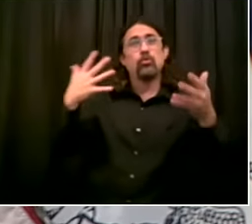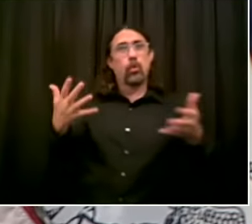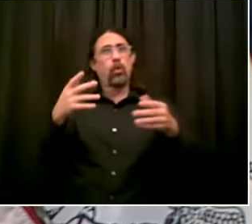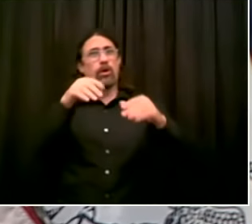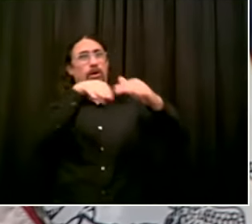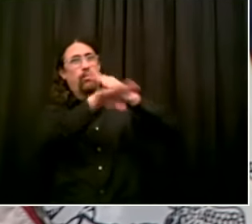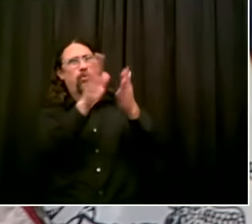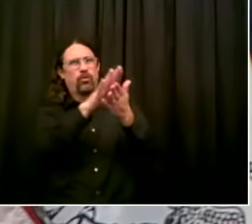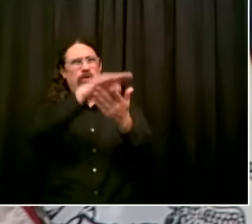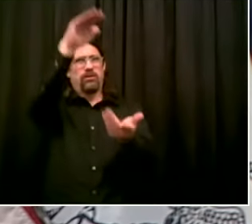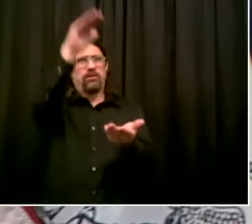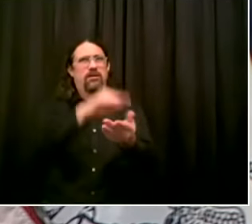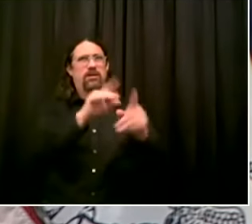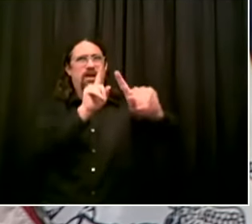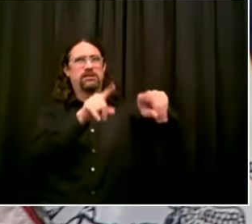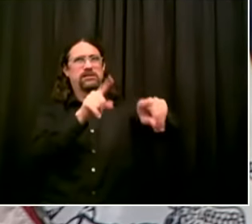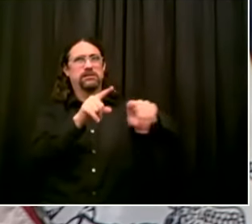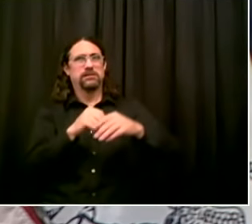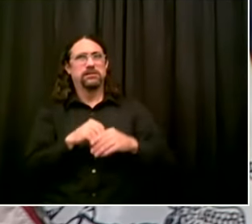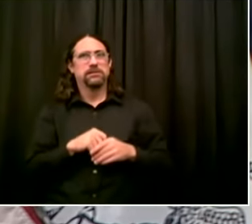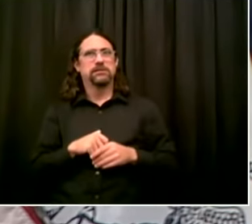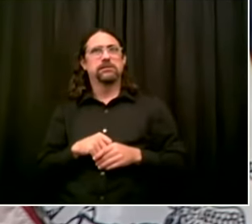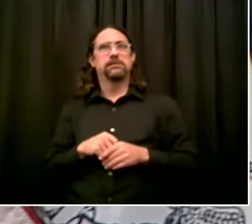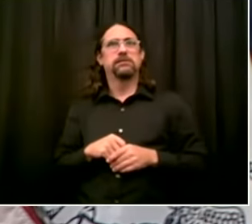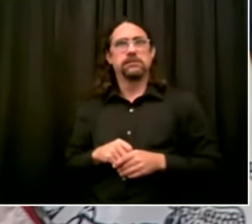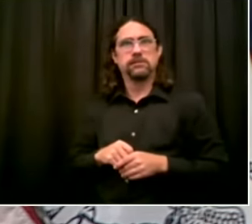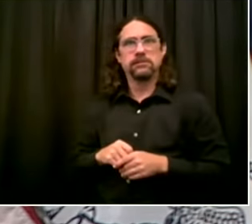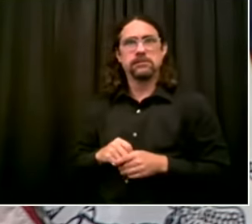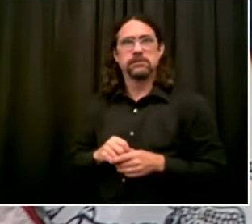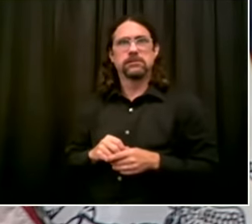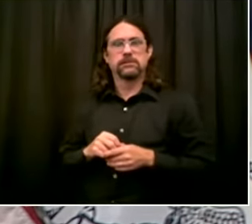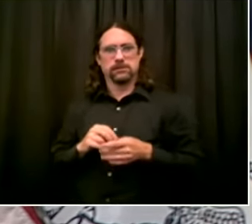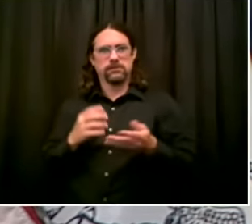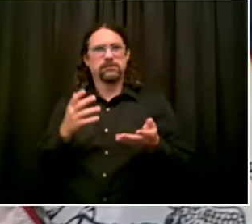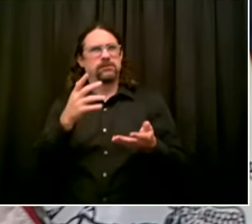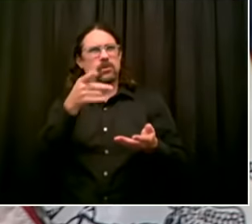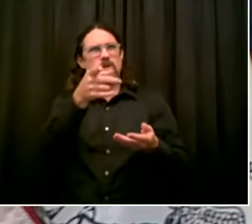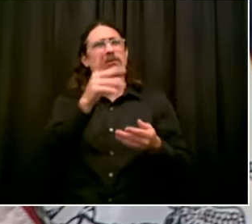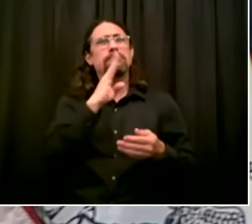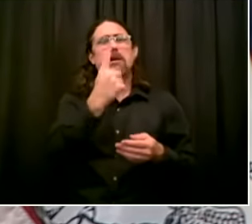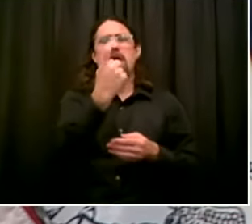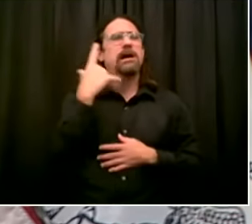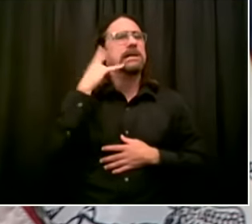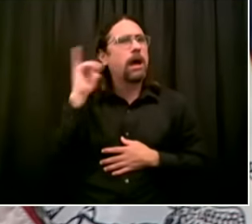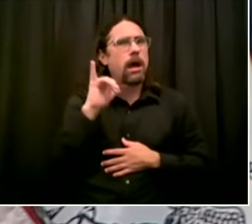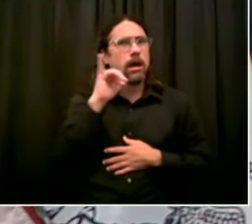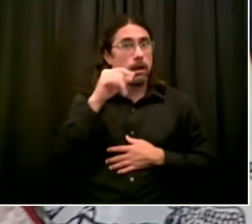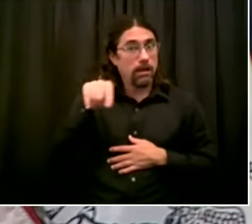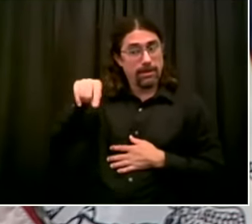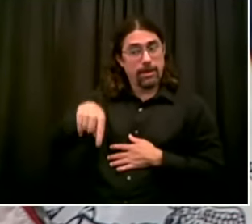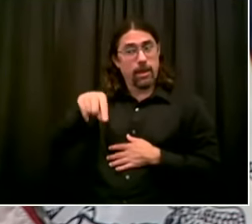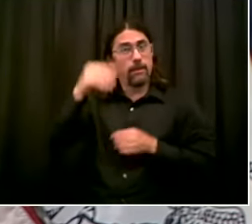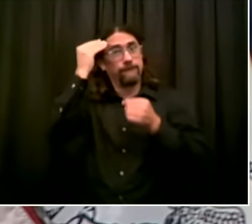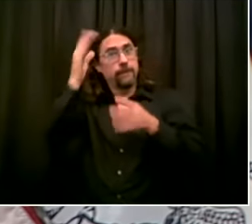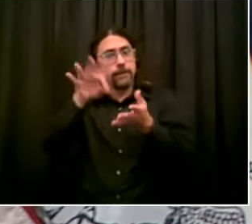THE RECORD STRAIGHT ON THIS. I HAVE SAID MORE TIME THAT I CAN COUNT, THAT WE WILL PROVIDE INRFOMATIONT O E THCITY